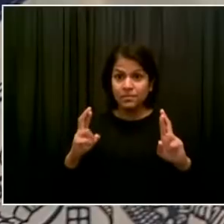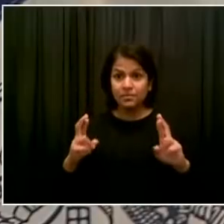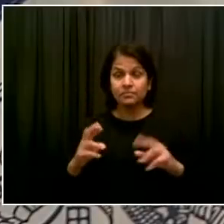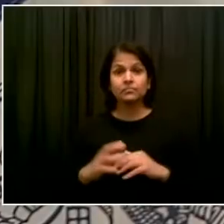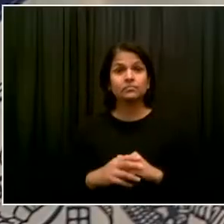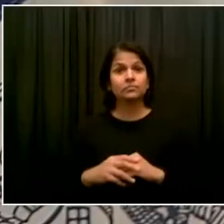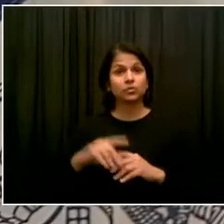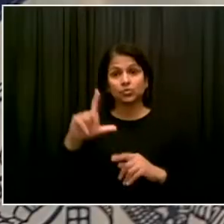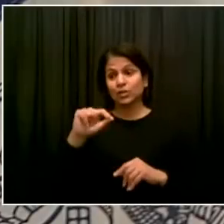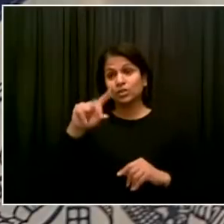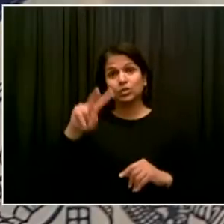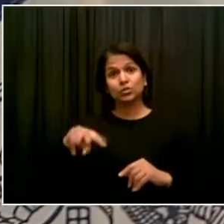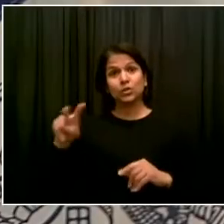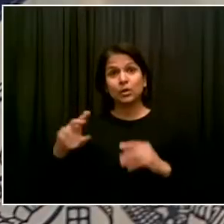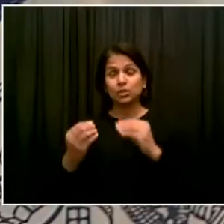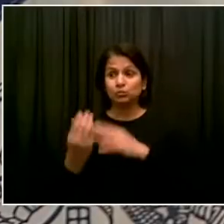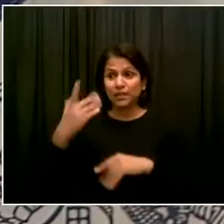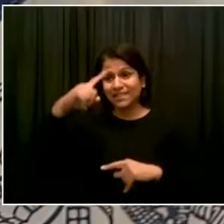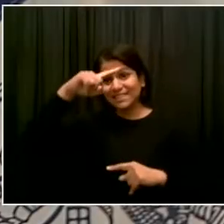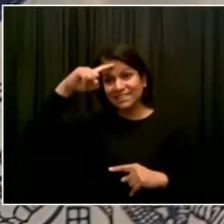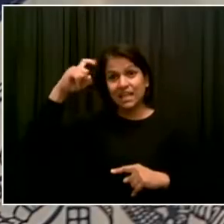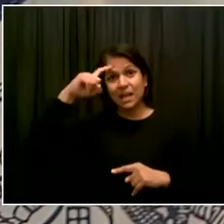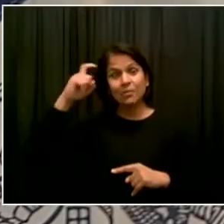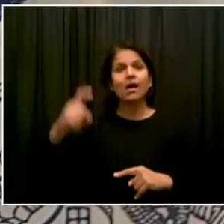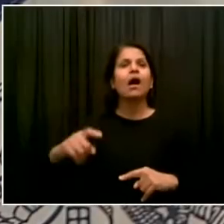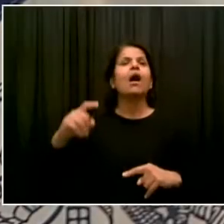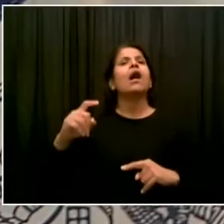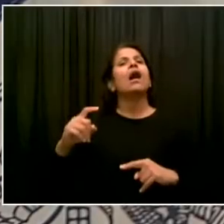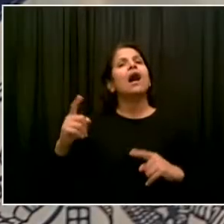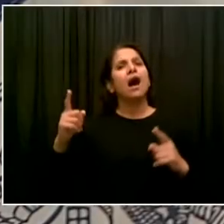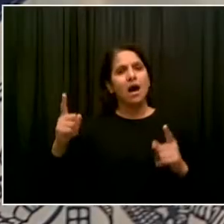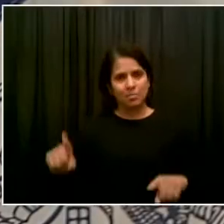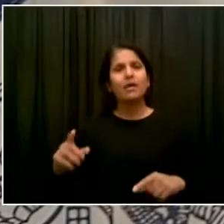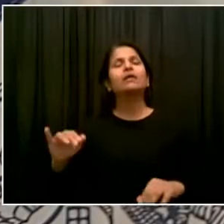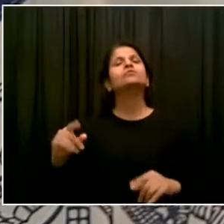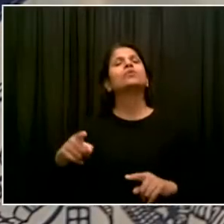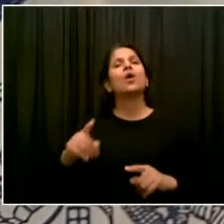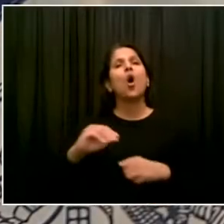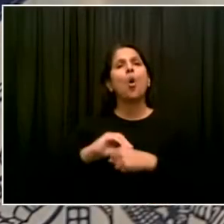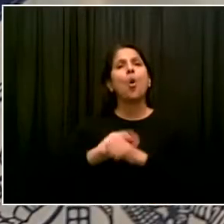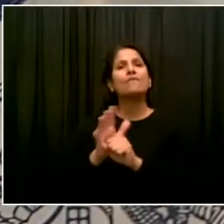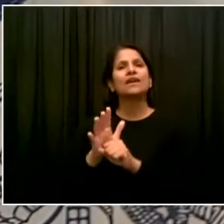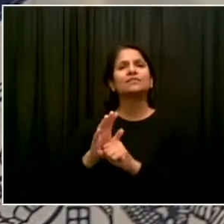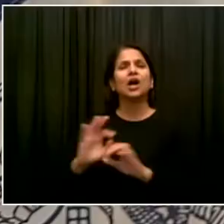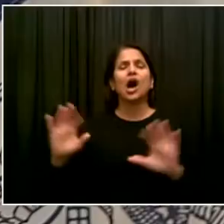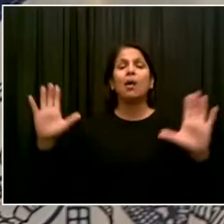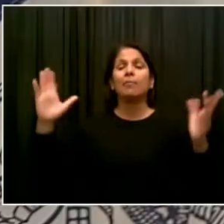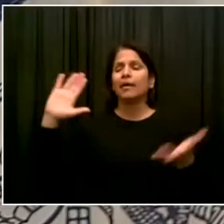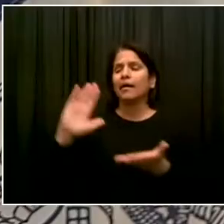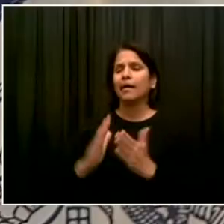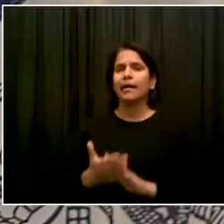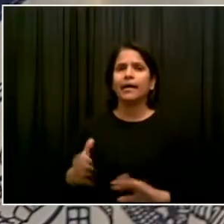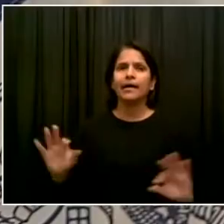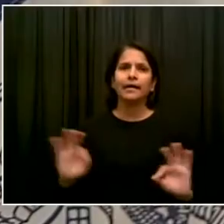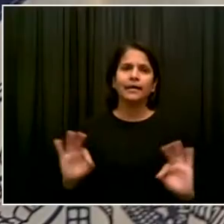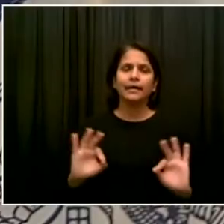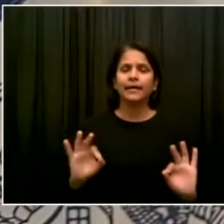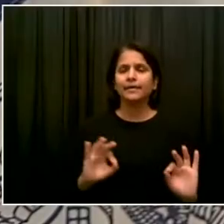THE SPRING A VERY DIFFERENT REALITY. OUR HOPE, BASED ON ALL THE CONVERSATINSO I HAVE HAD WITH